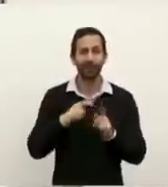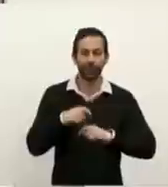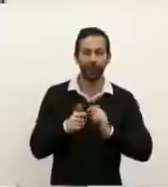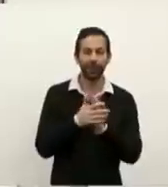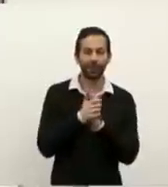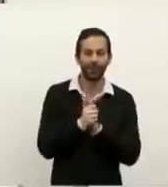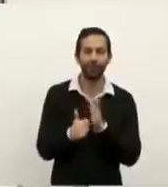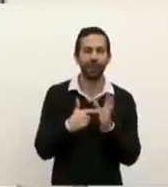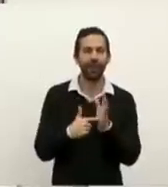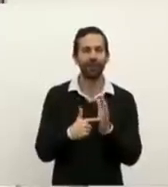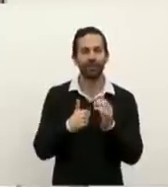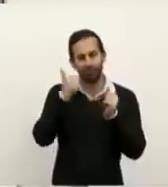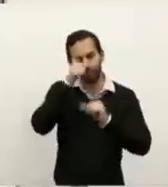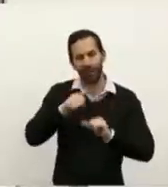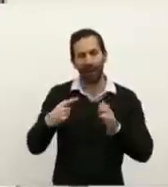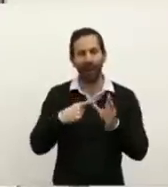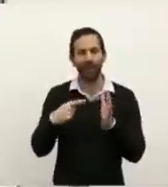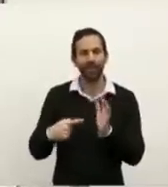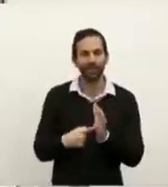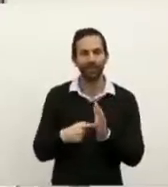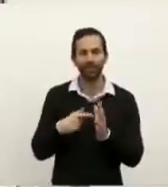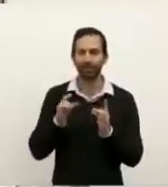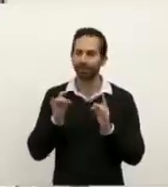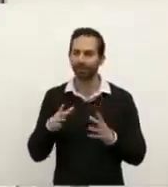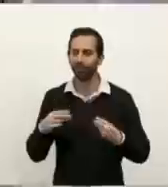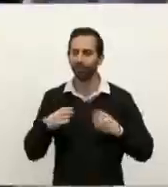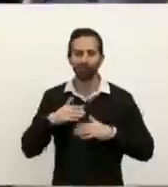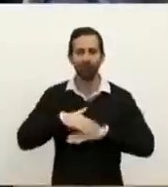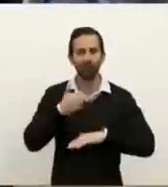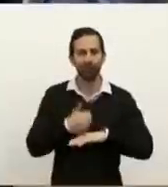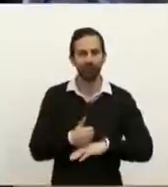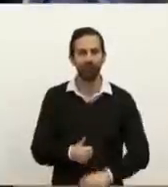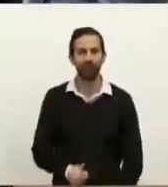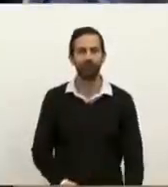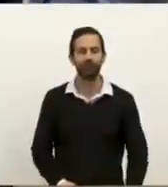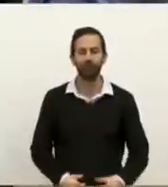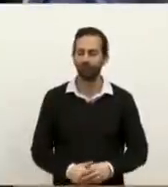And you know, people starting businesses and (CROSSTALK). It's an important point, Matt,